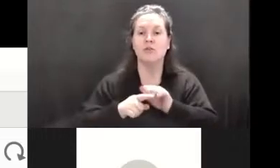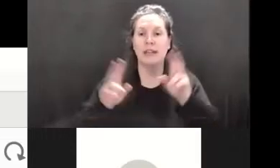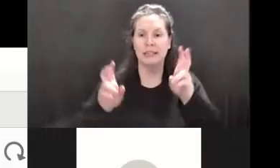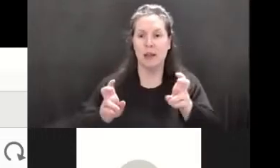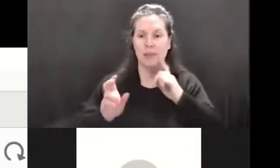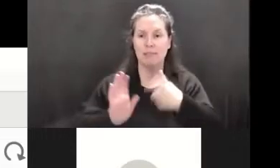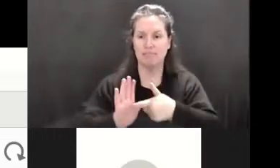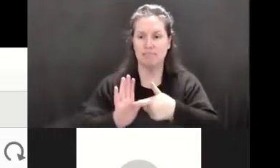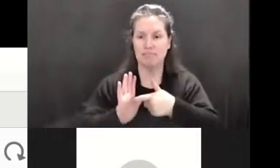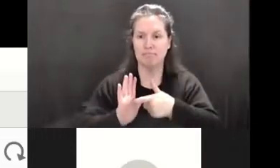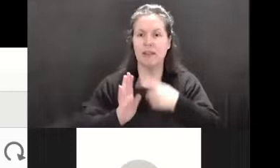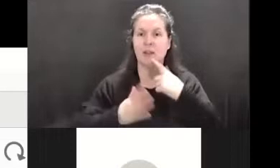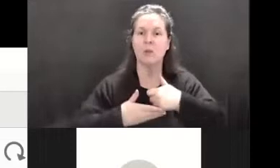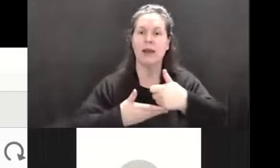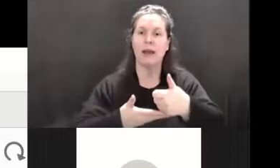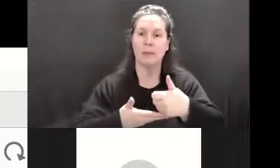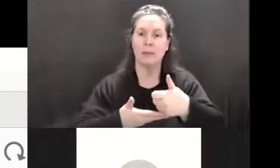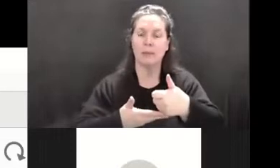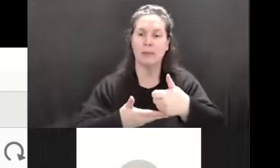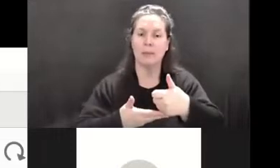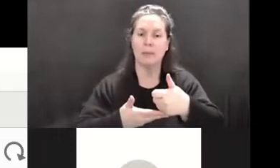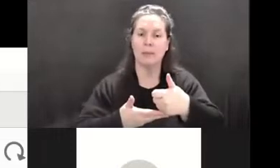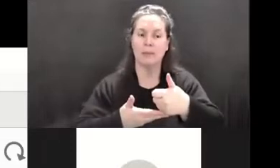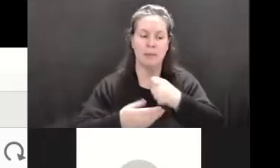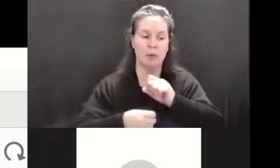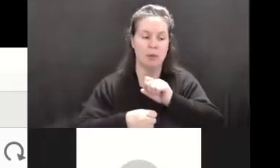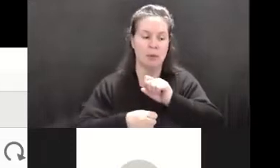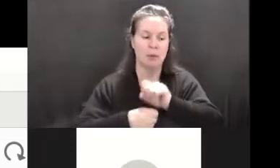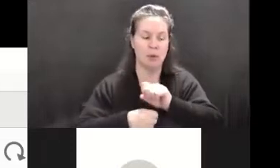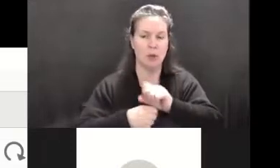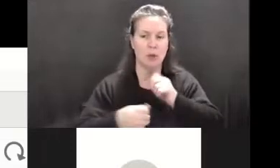to help work towards more of a equitable environment.